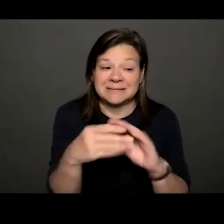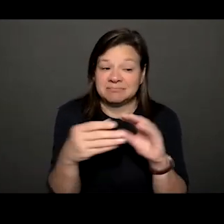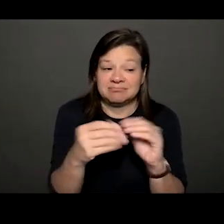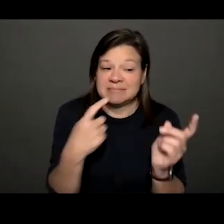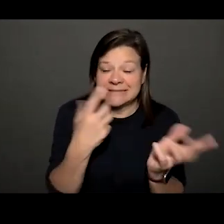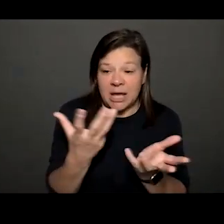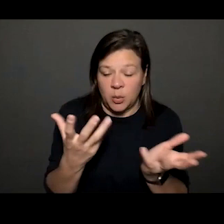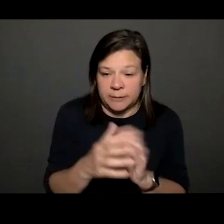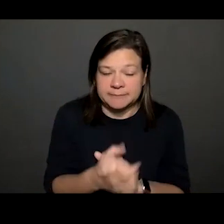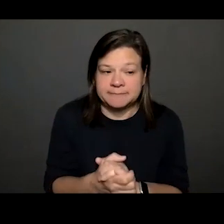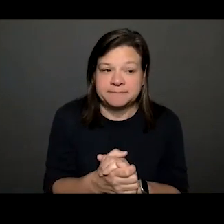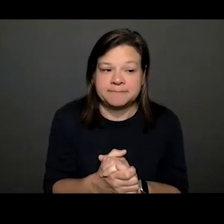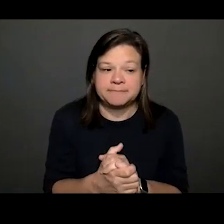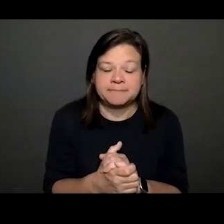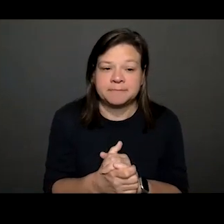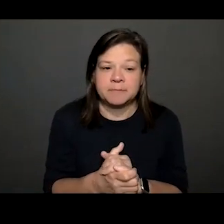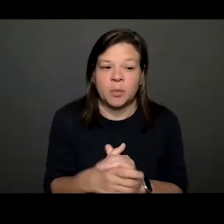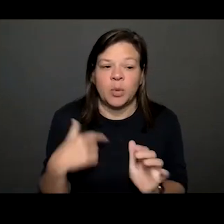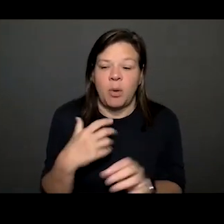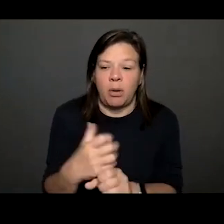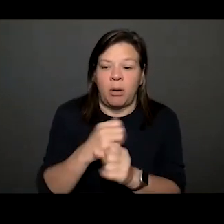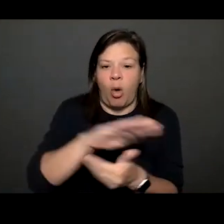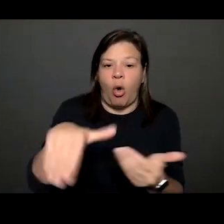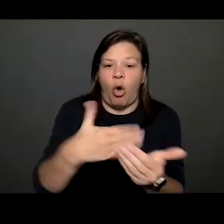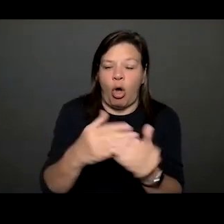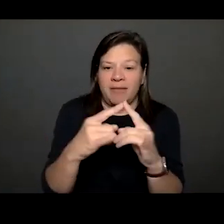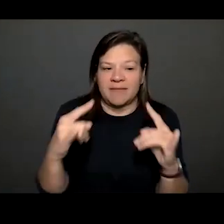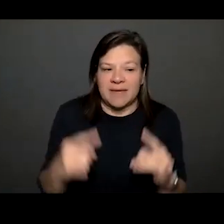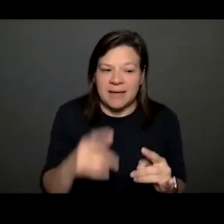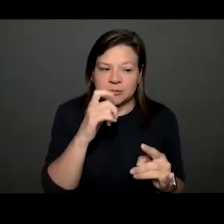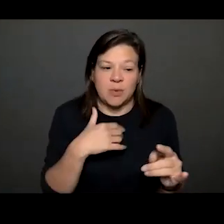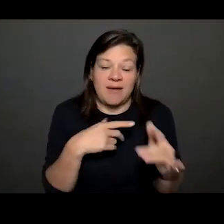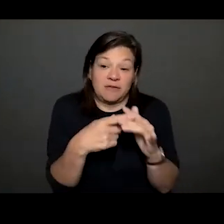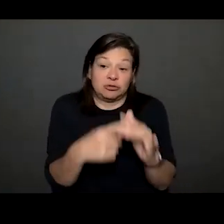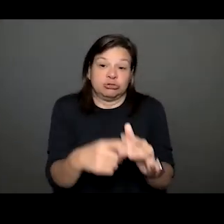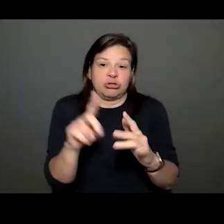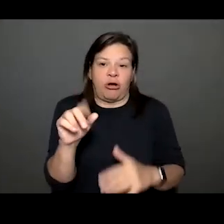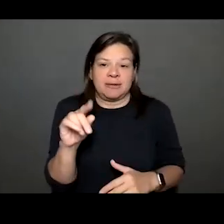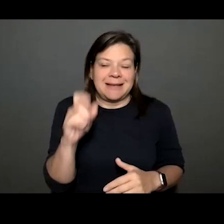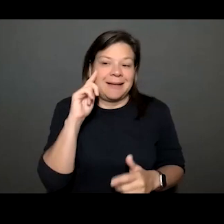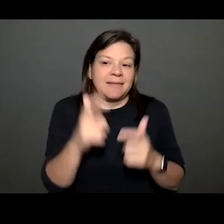CAMPS THAT HAVE A START DATE THAT IS GREATER THAN OR EQUAL TO TODAY.